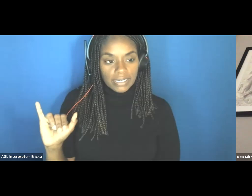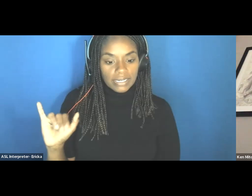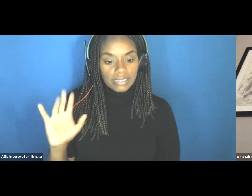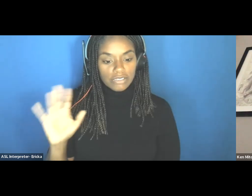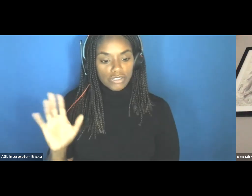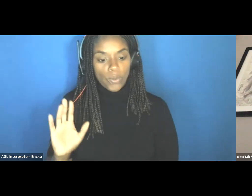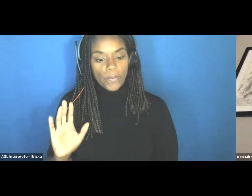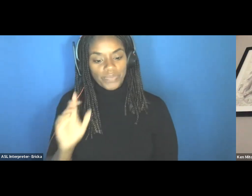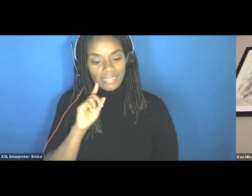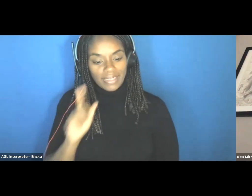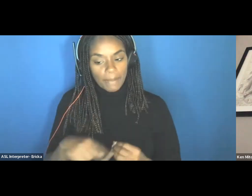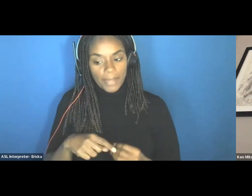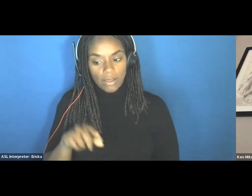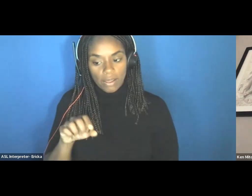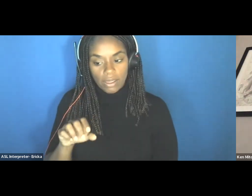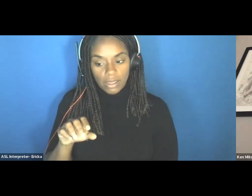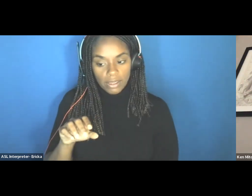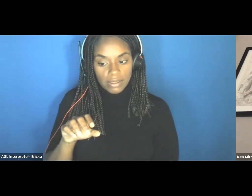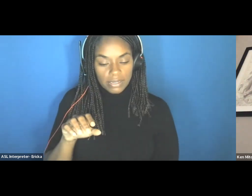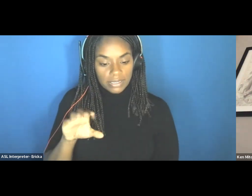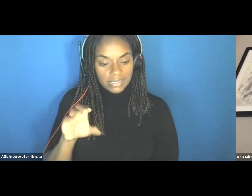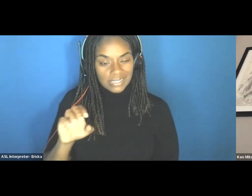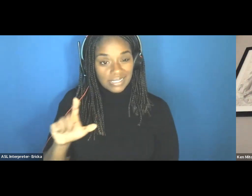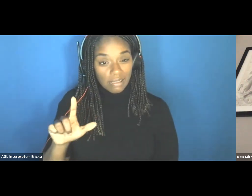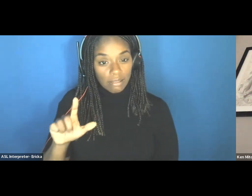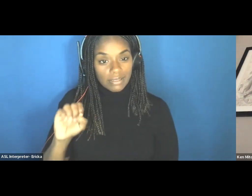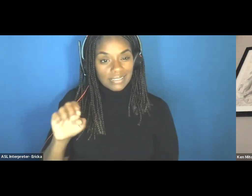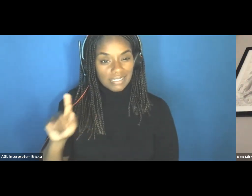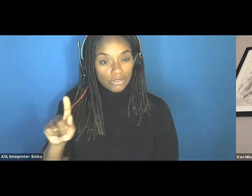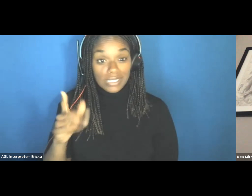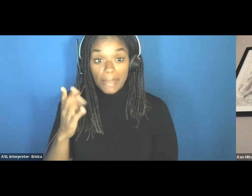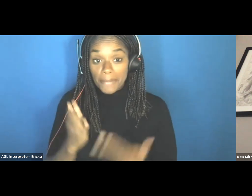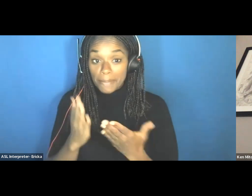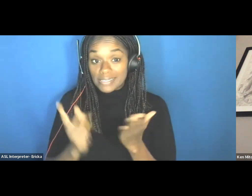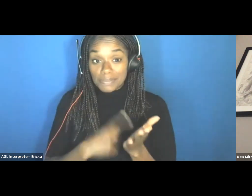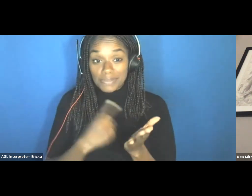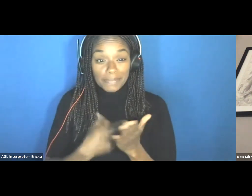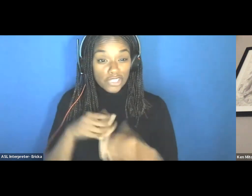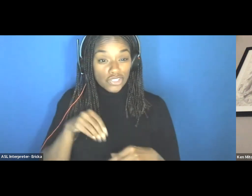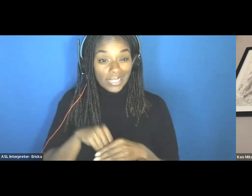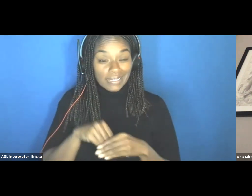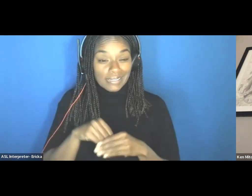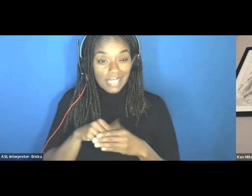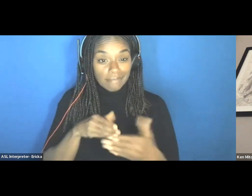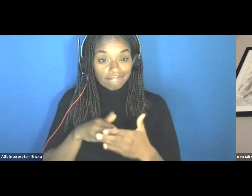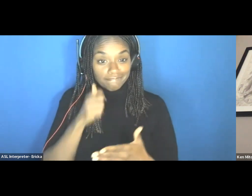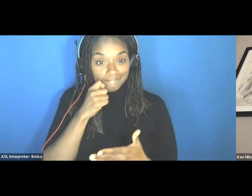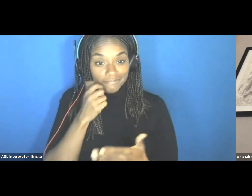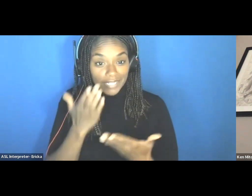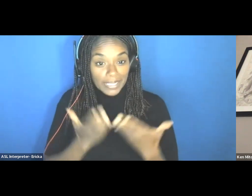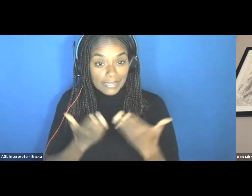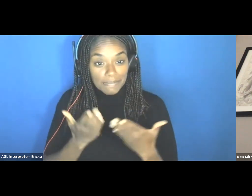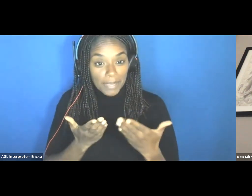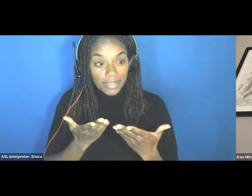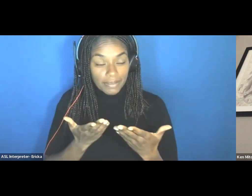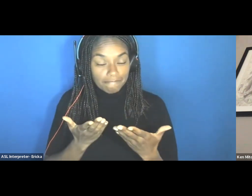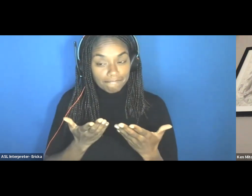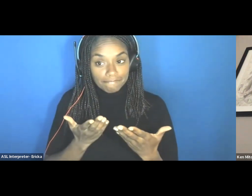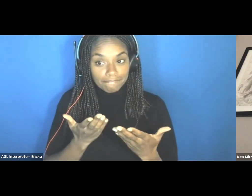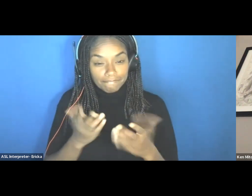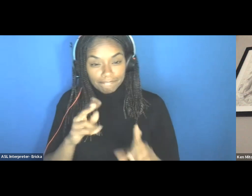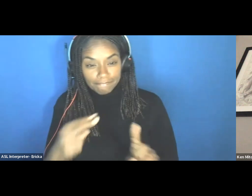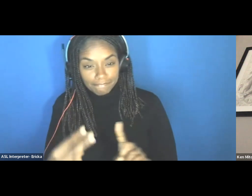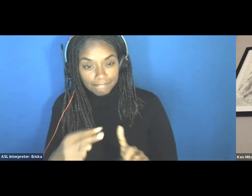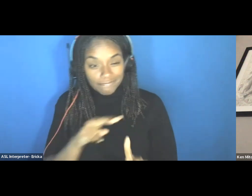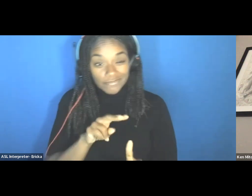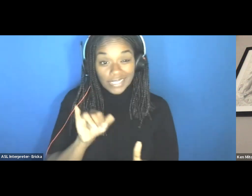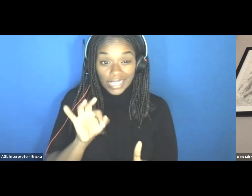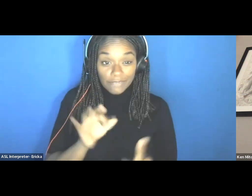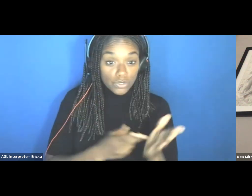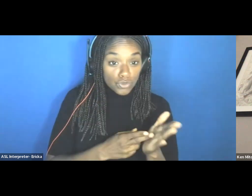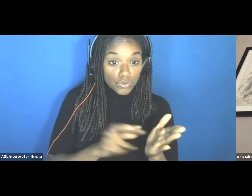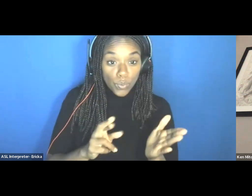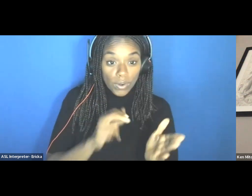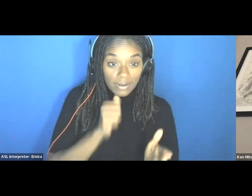So when the video showed that even with the facade of the welcomeness, admiration and attitude, there still was an underlying bigotry that was there.